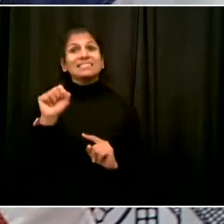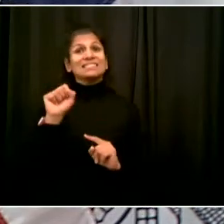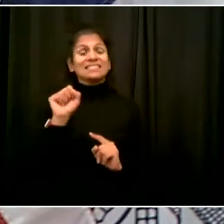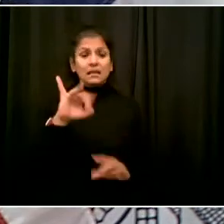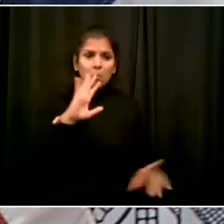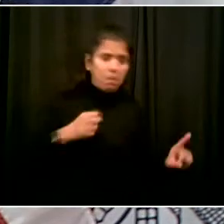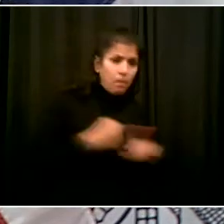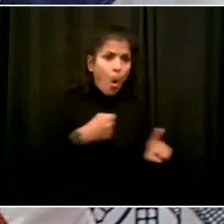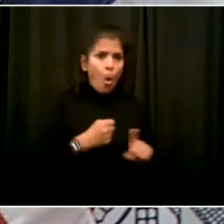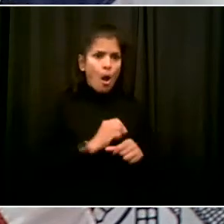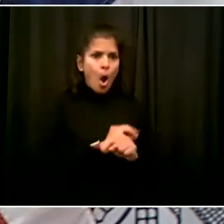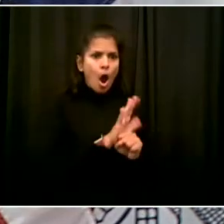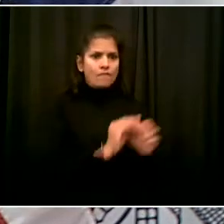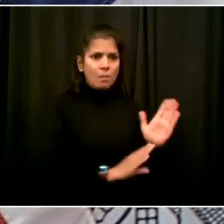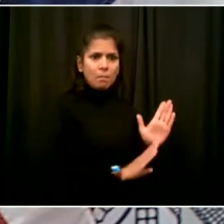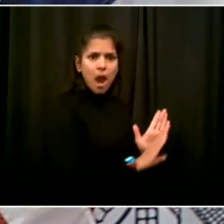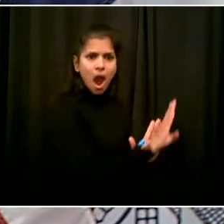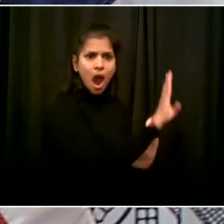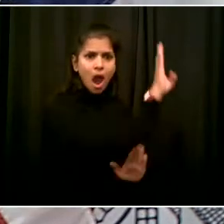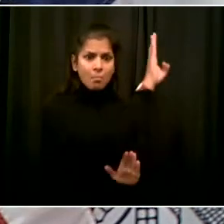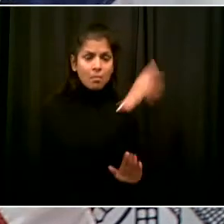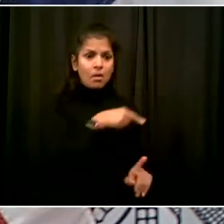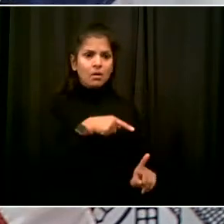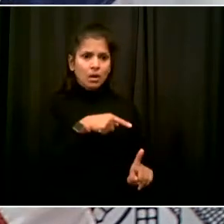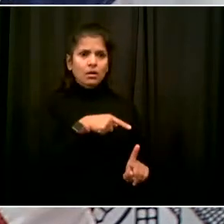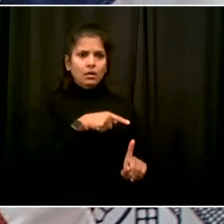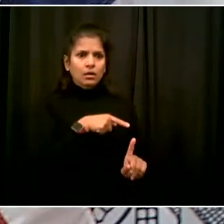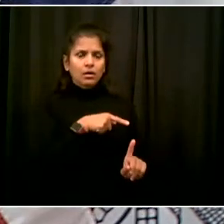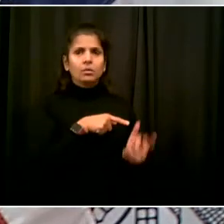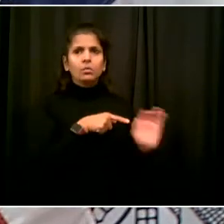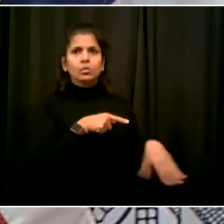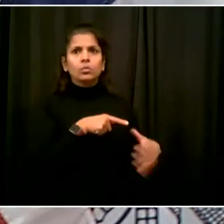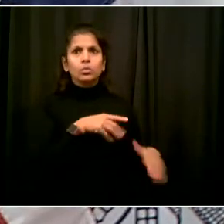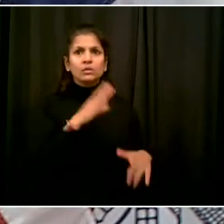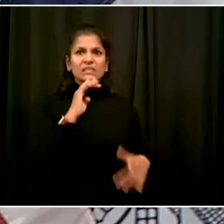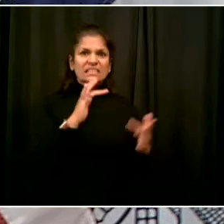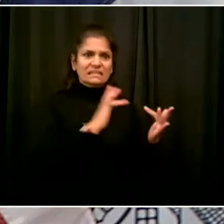SURE THEY GET WHAT THTHY ENEED SO WE WILL BE TALKING TO THE